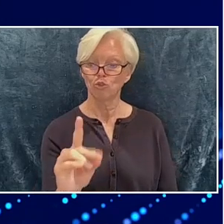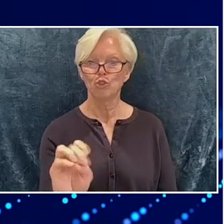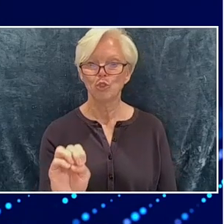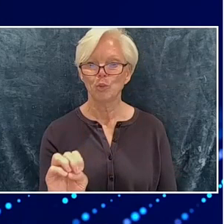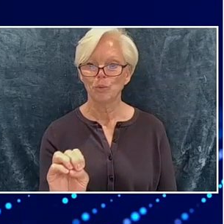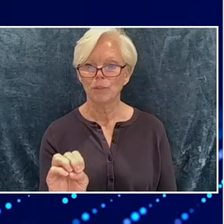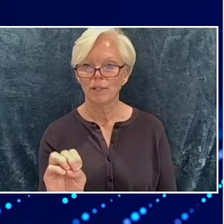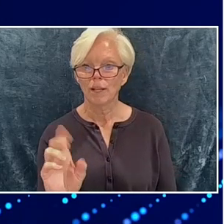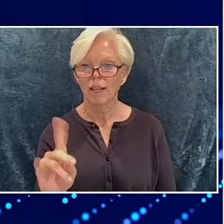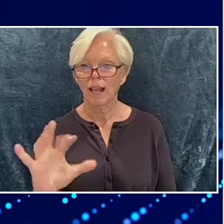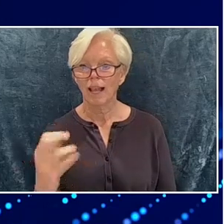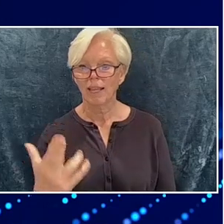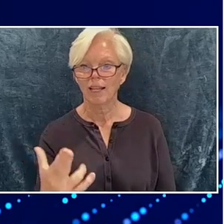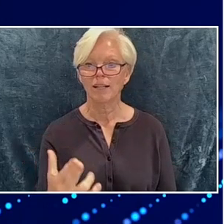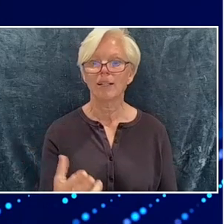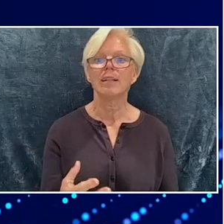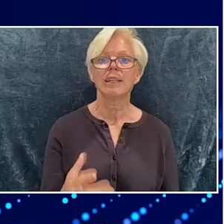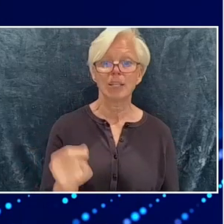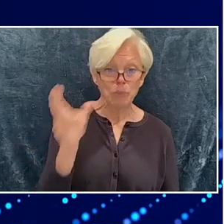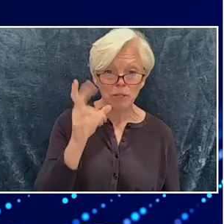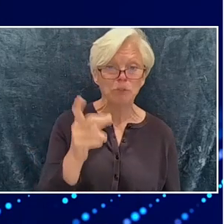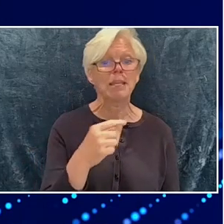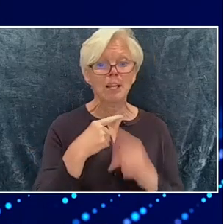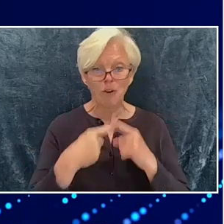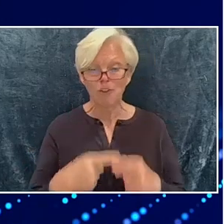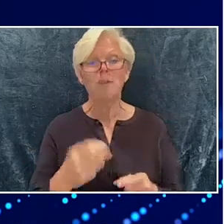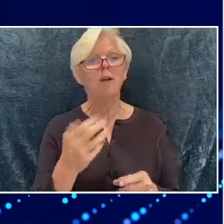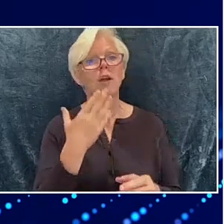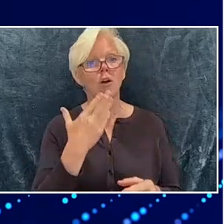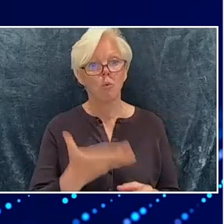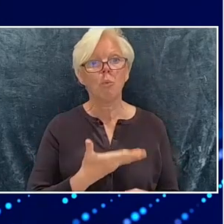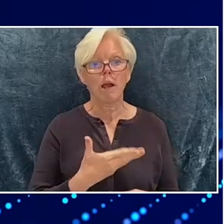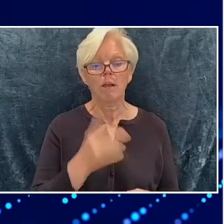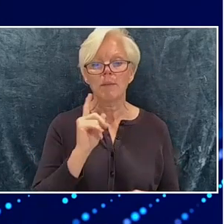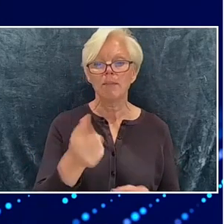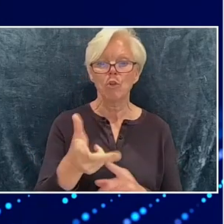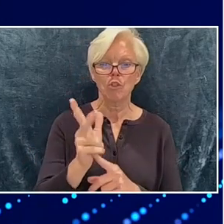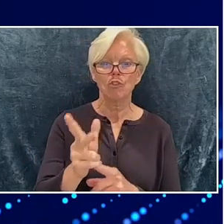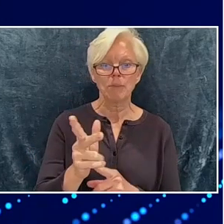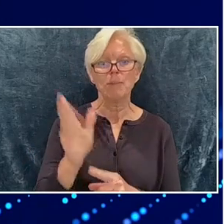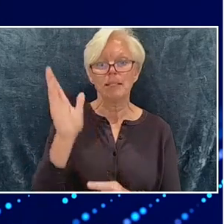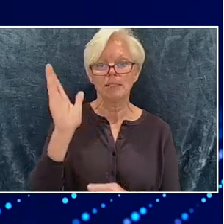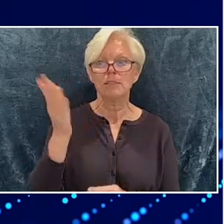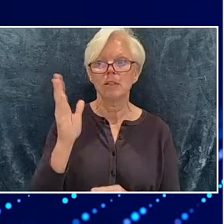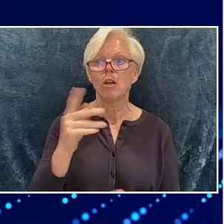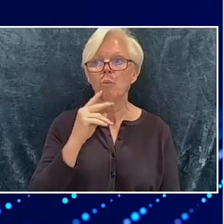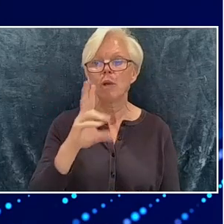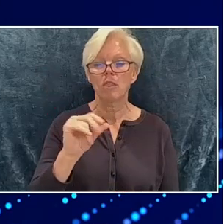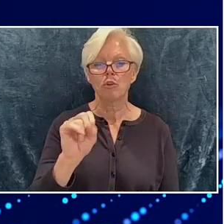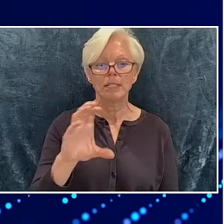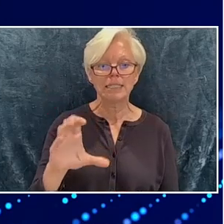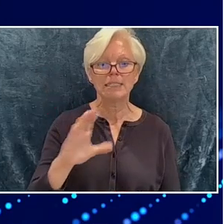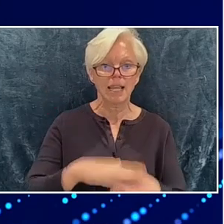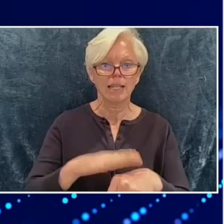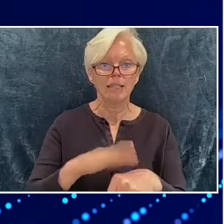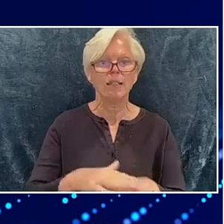If you just want to come off mute. Excellent. Welcome to public comment. You'll have three minutes to address the committee with a 30-second heads-up. Feel free to take it away.